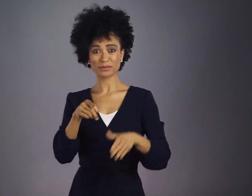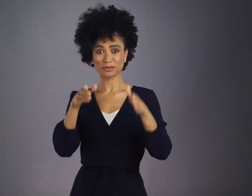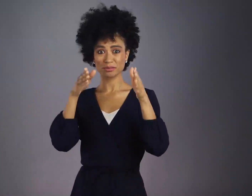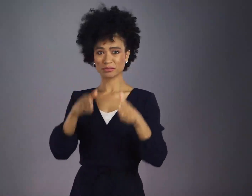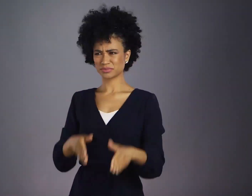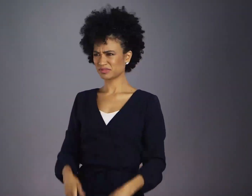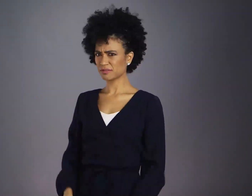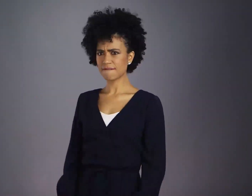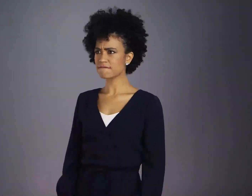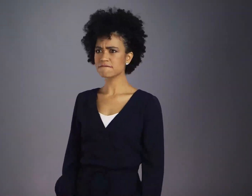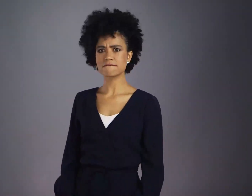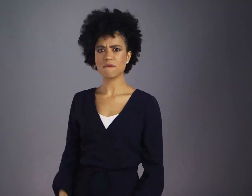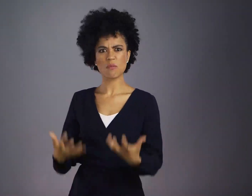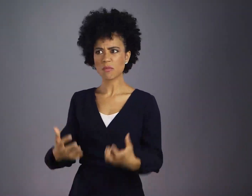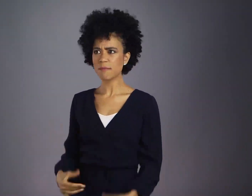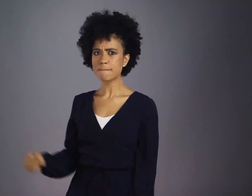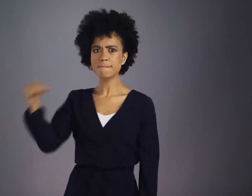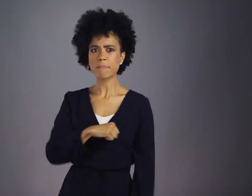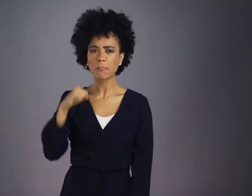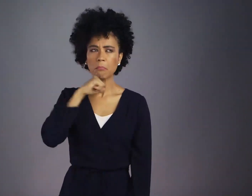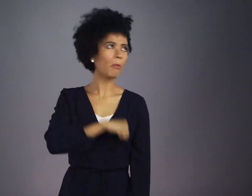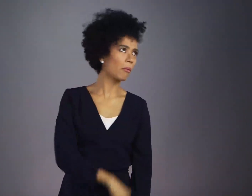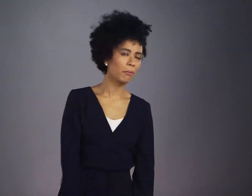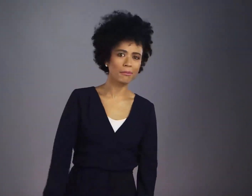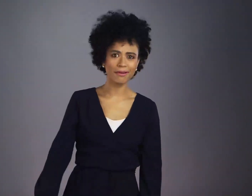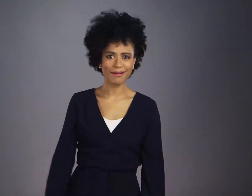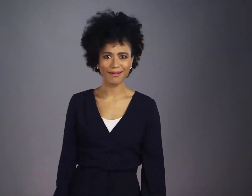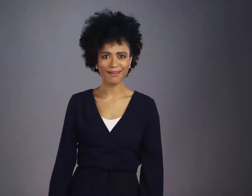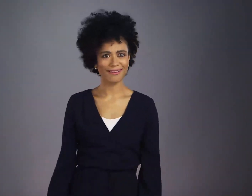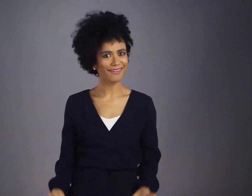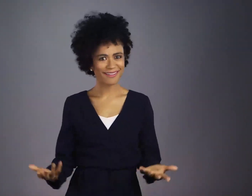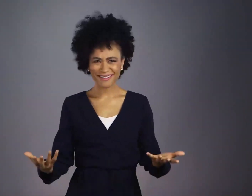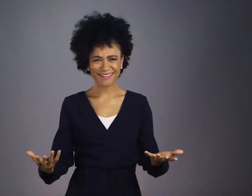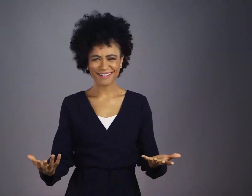In the prize ring, this would be called leading with the chin.